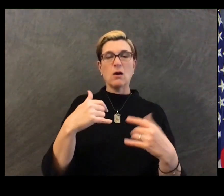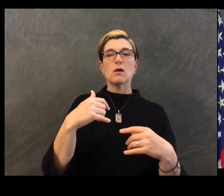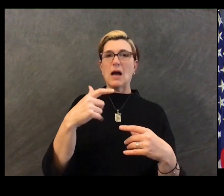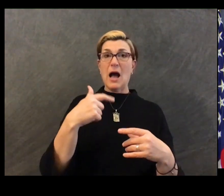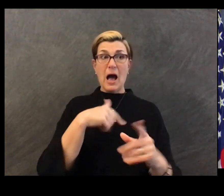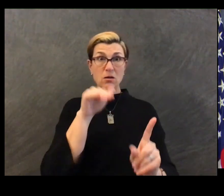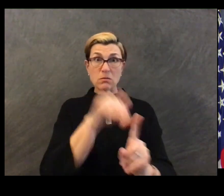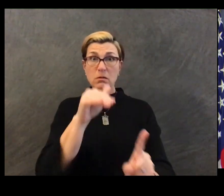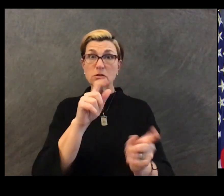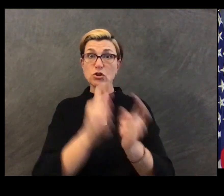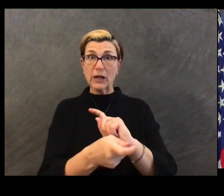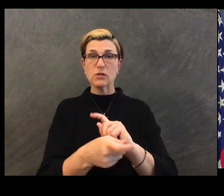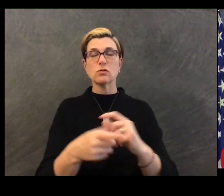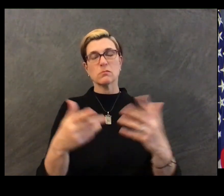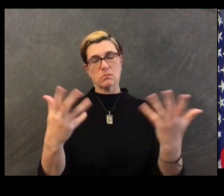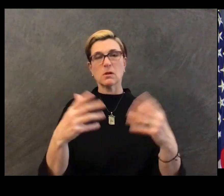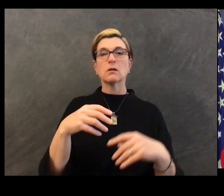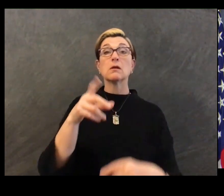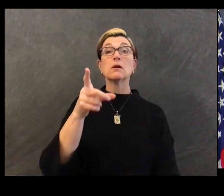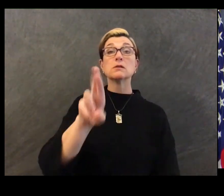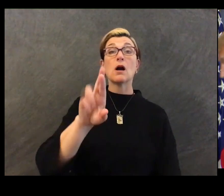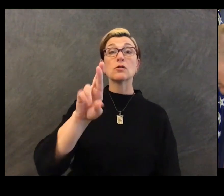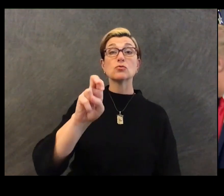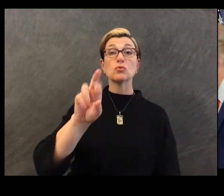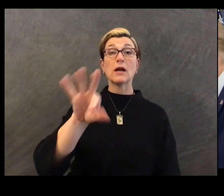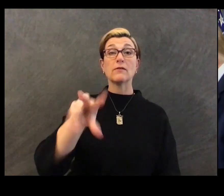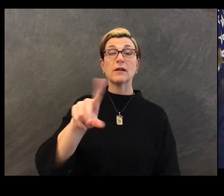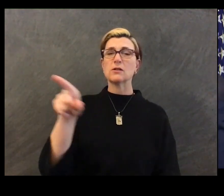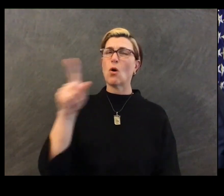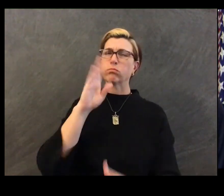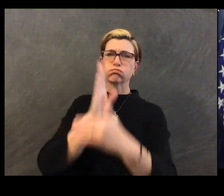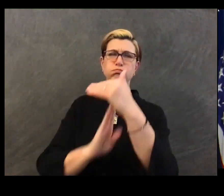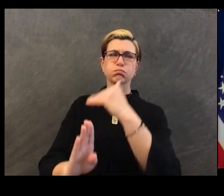professional to come up and explain please thank you